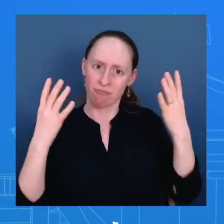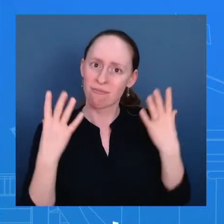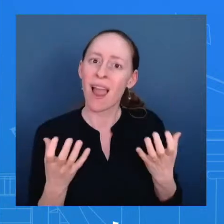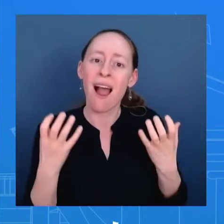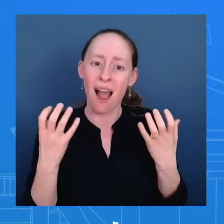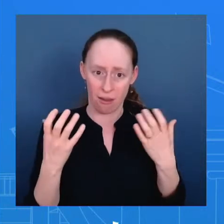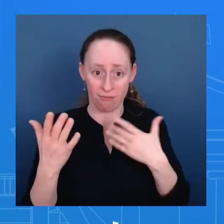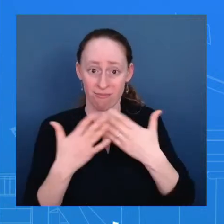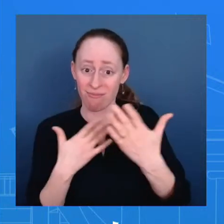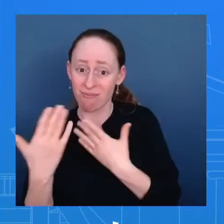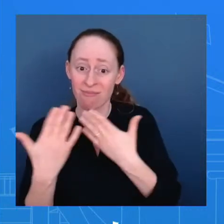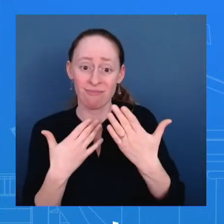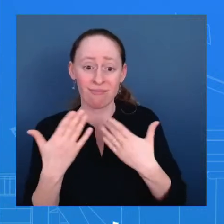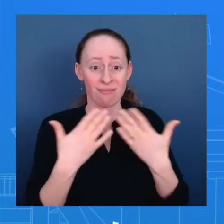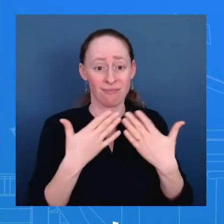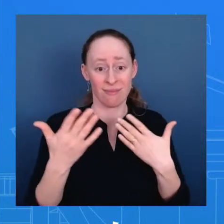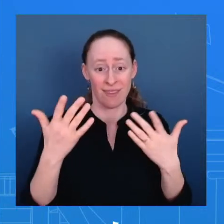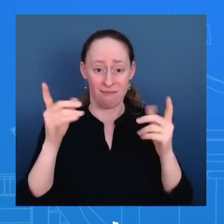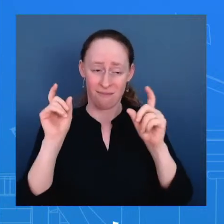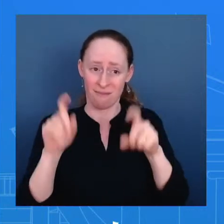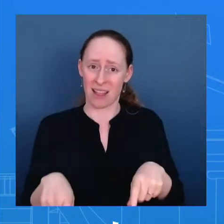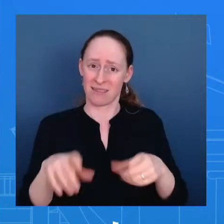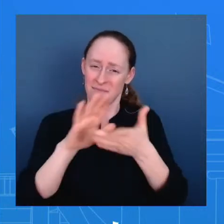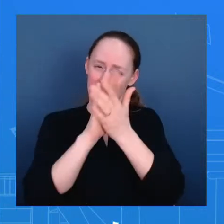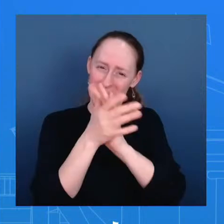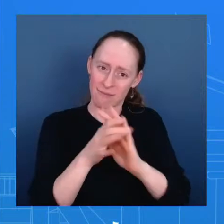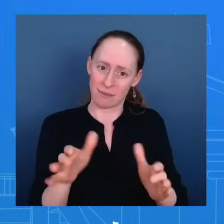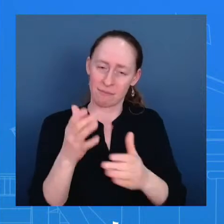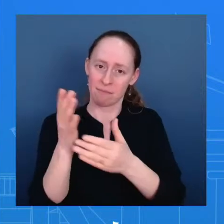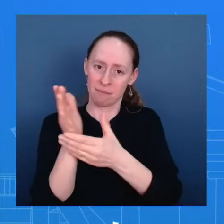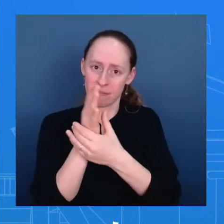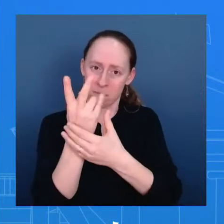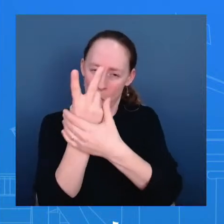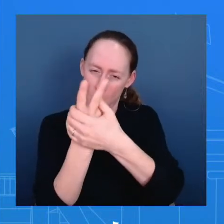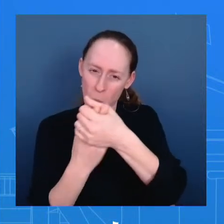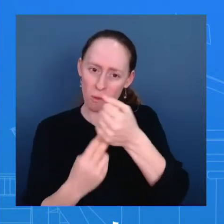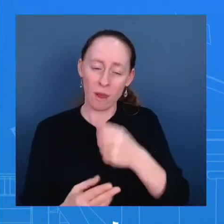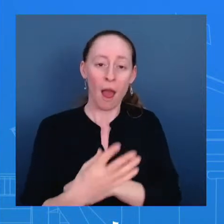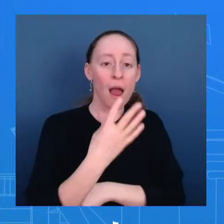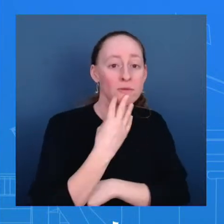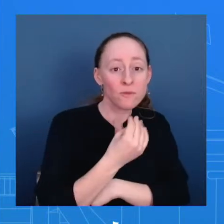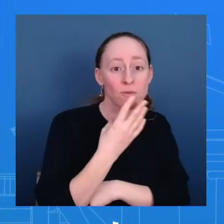we've been, again, very consistent about that. Our immediate focus remains to securing the release of hostages,